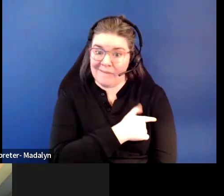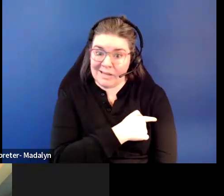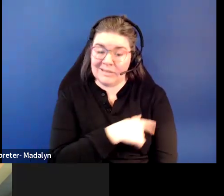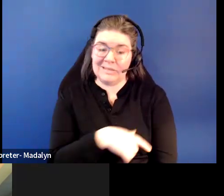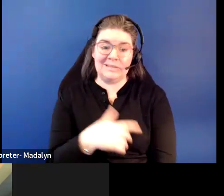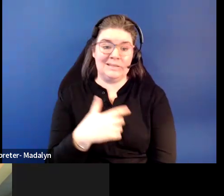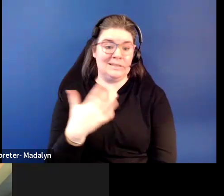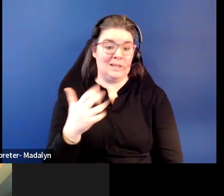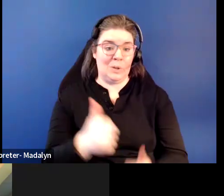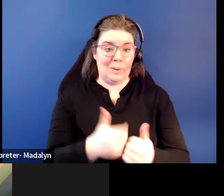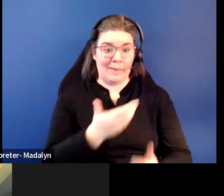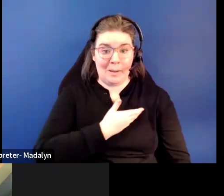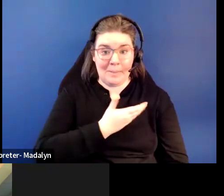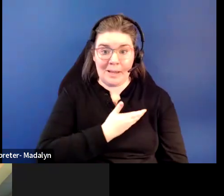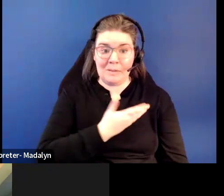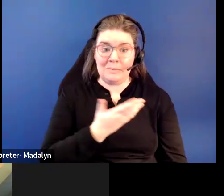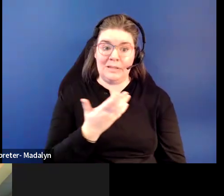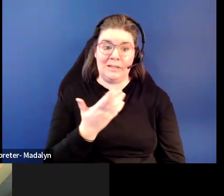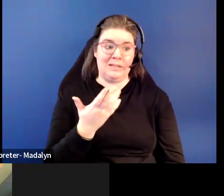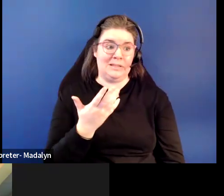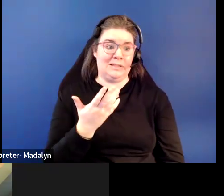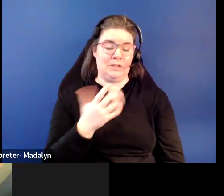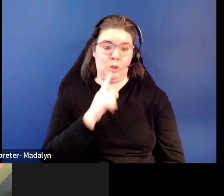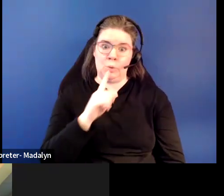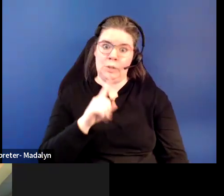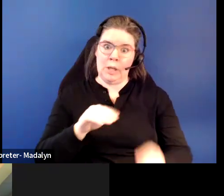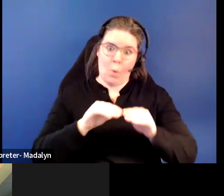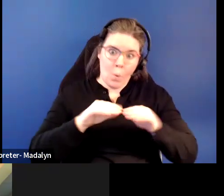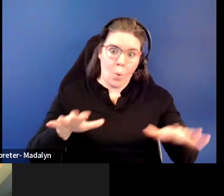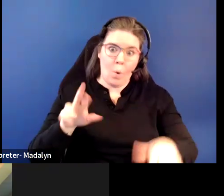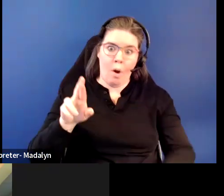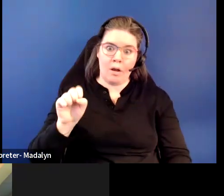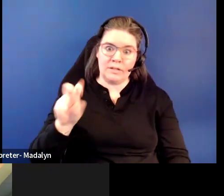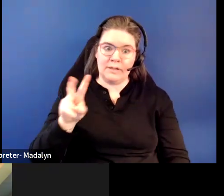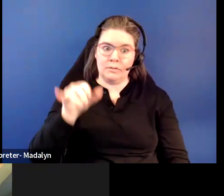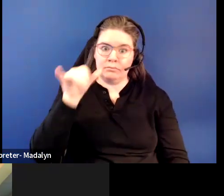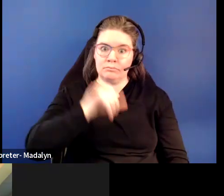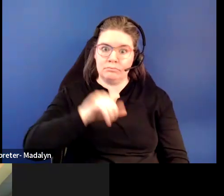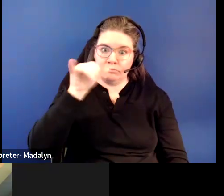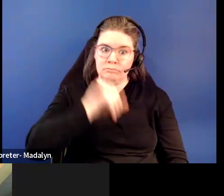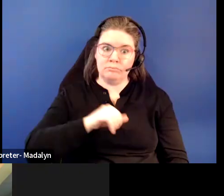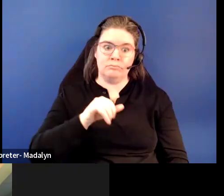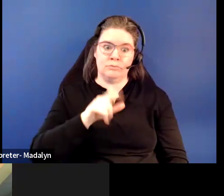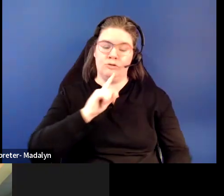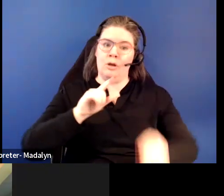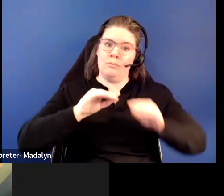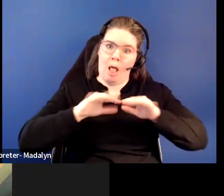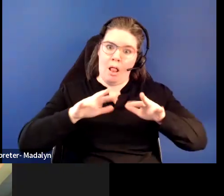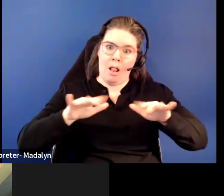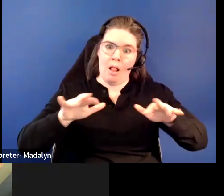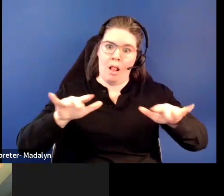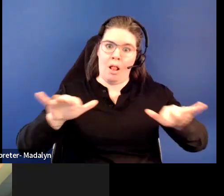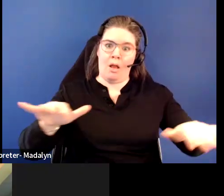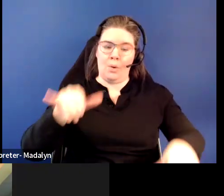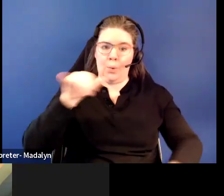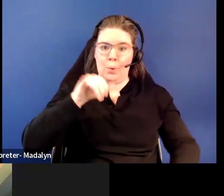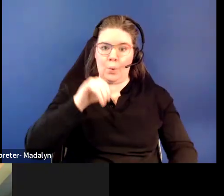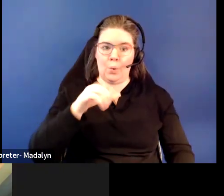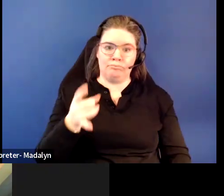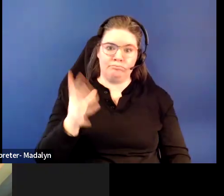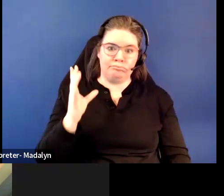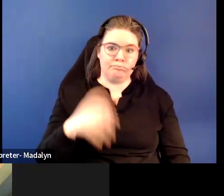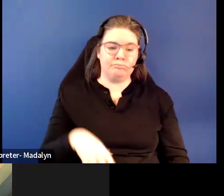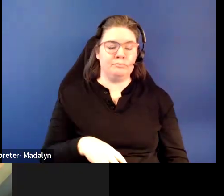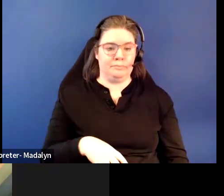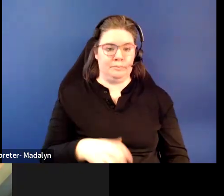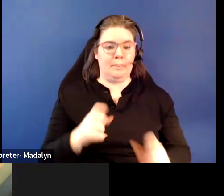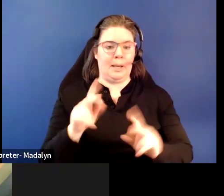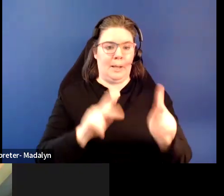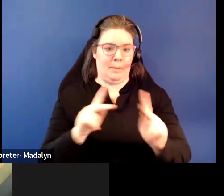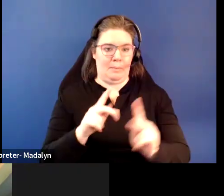Sierra Royster, APRIL (she, her): babies coming about in this last year, and ours be really making a comeback. Unfortunately, traveling everywhere. I know that's been popular one that people have started, including in that